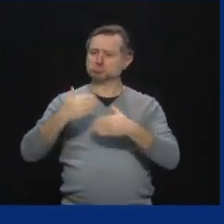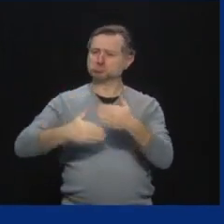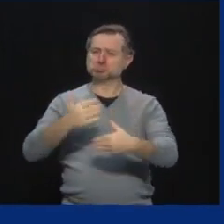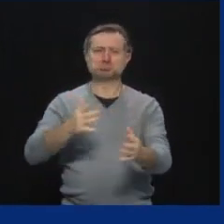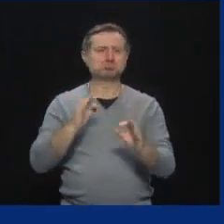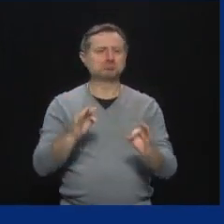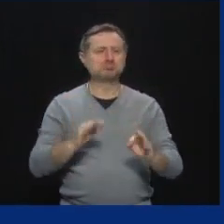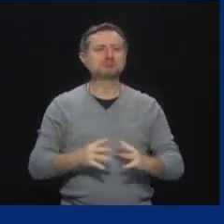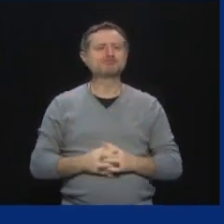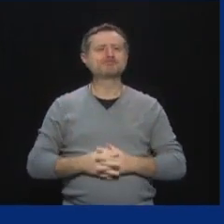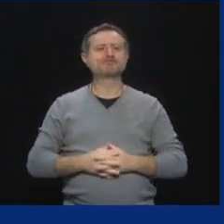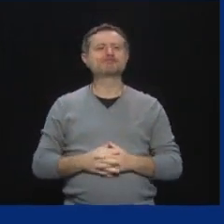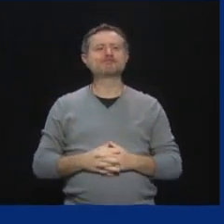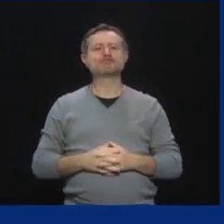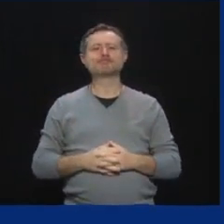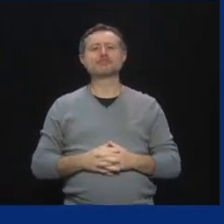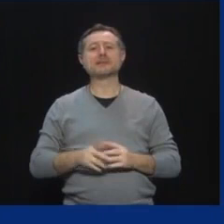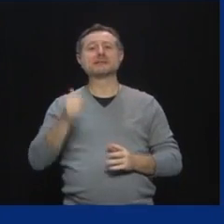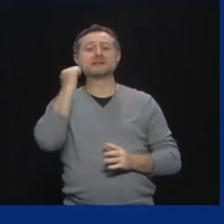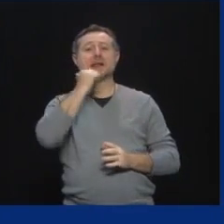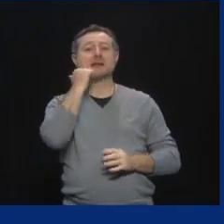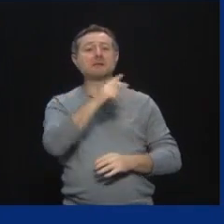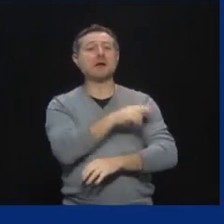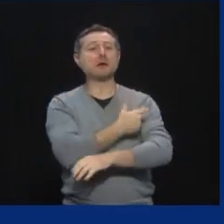Uh daily hospitalizations. Um